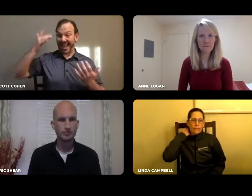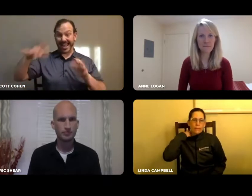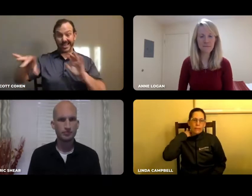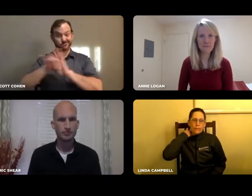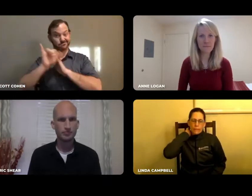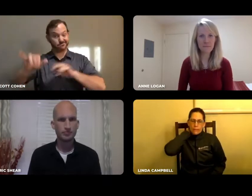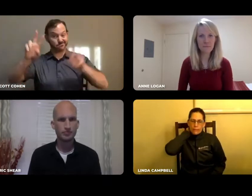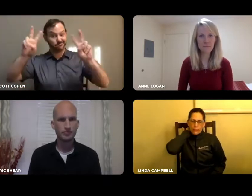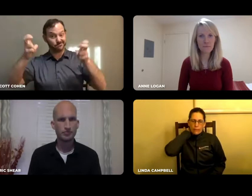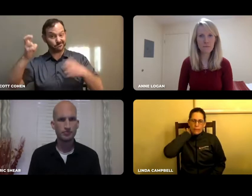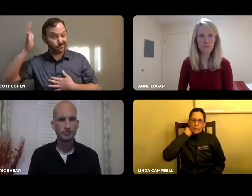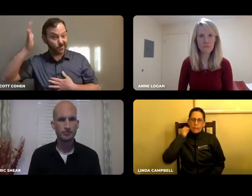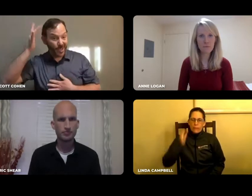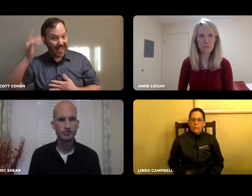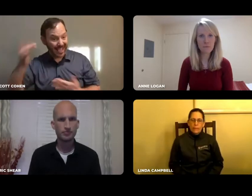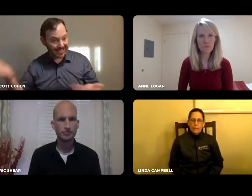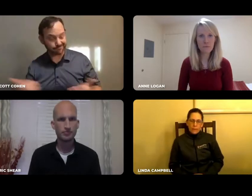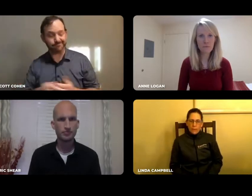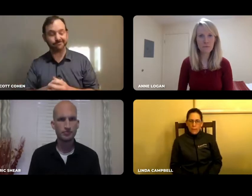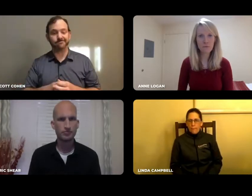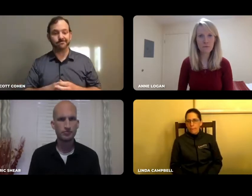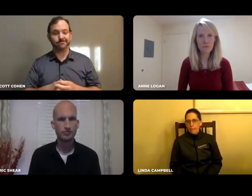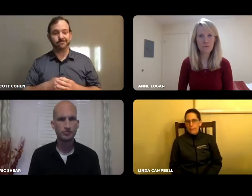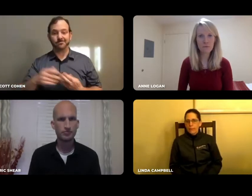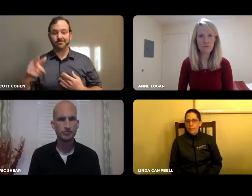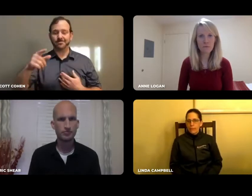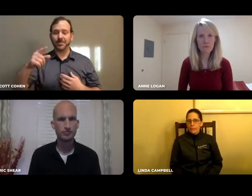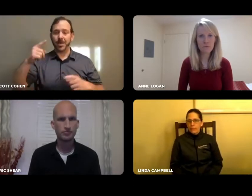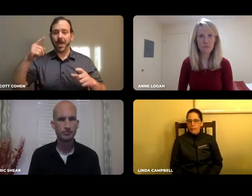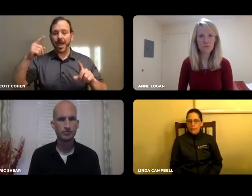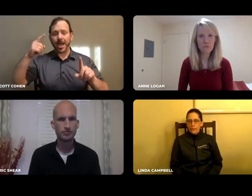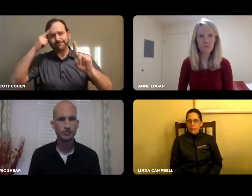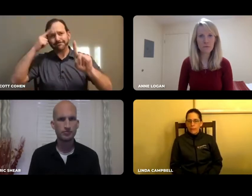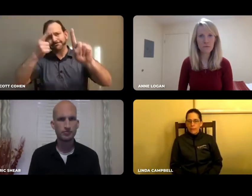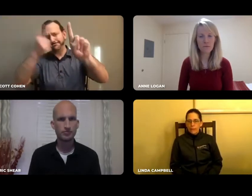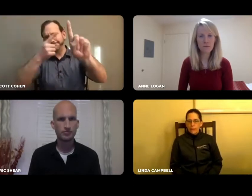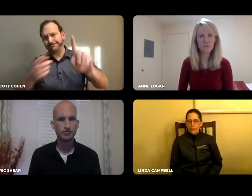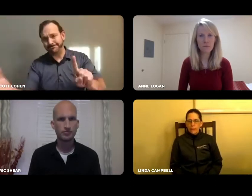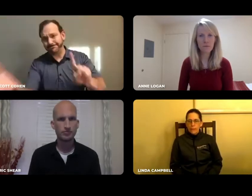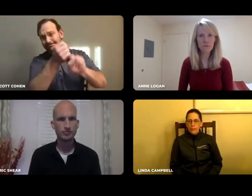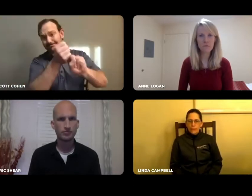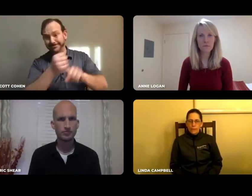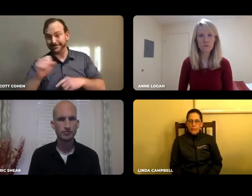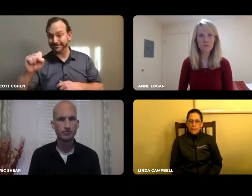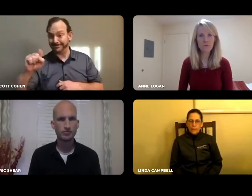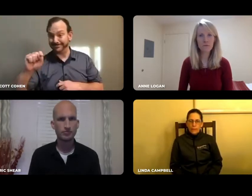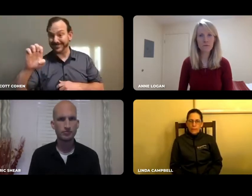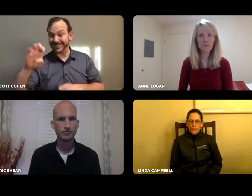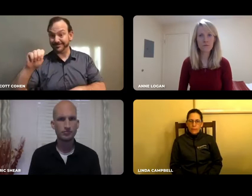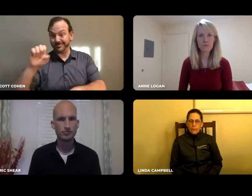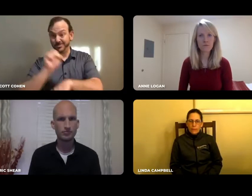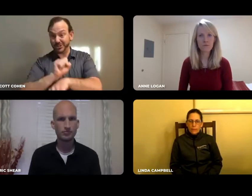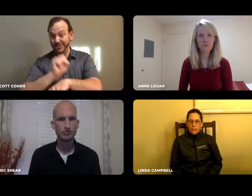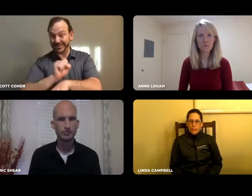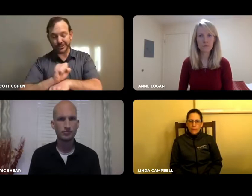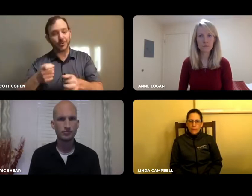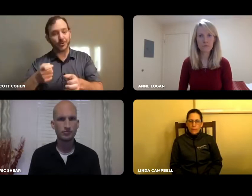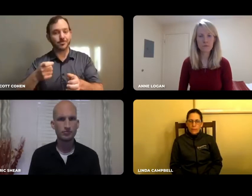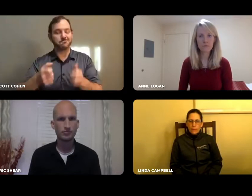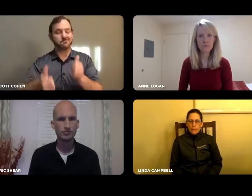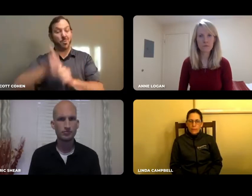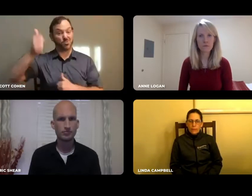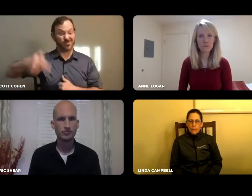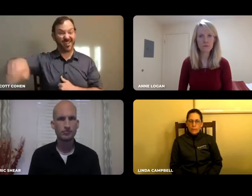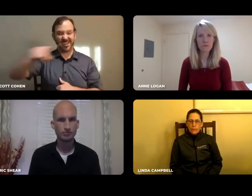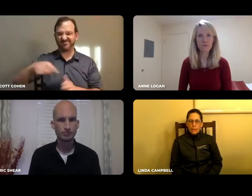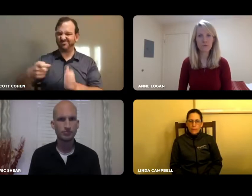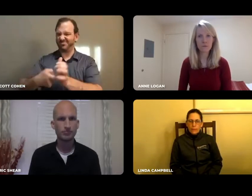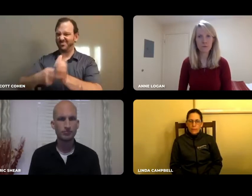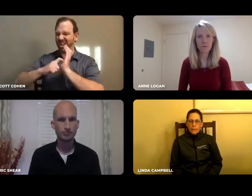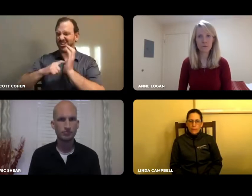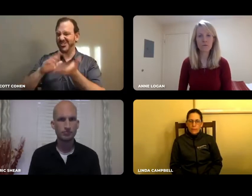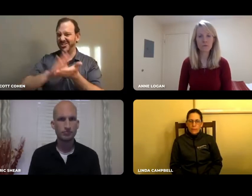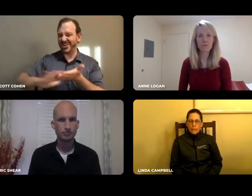The reason we landed on this topic is because In order to aim for STEM careers